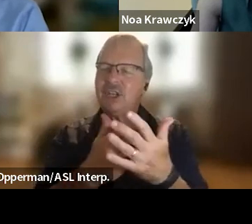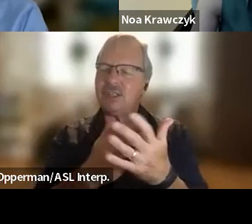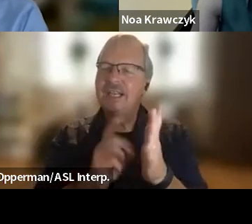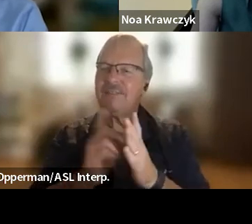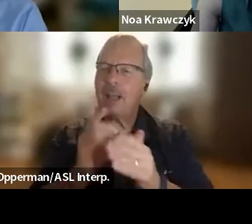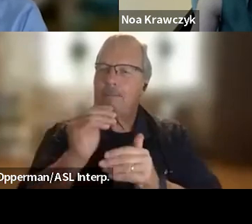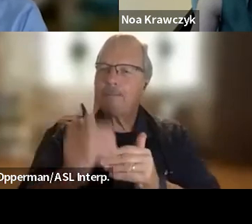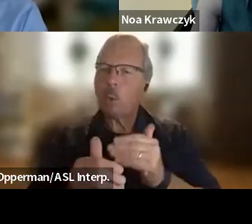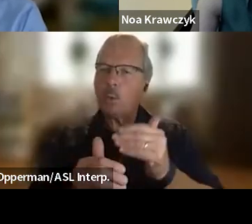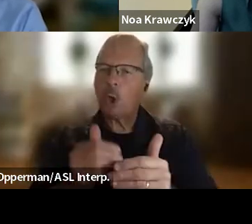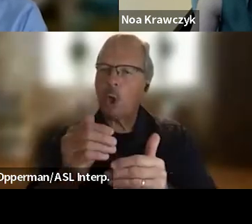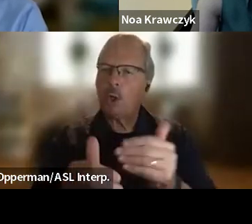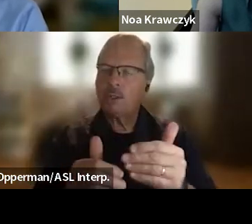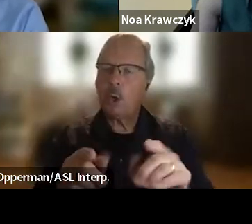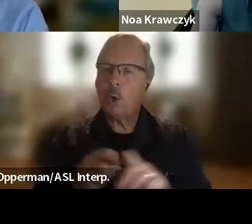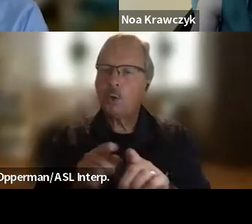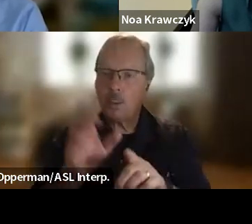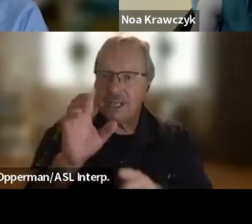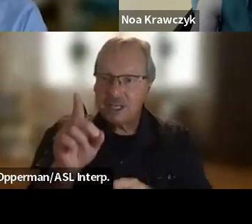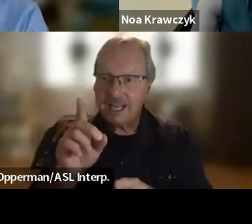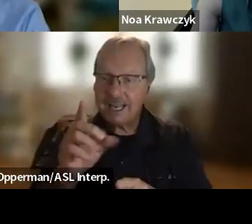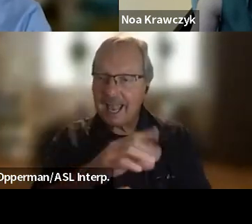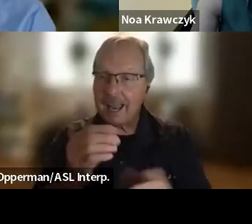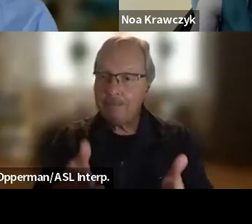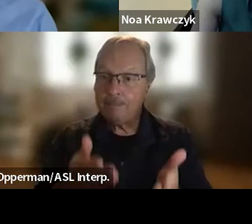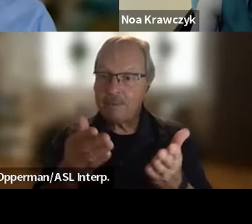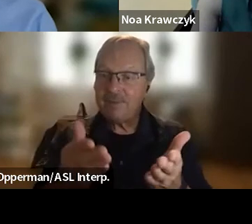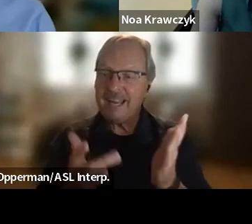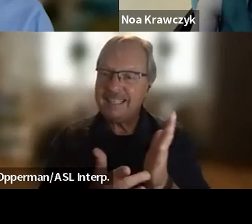as well as educating and providing technical assistance